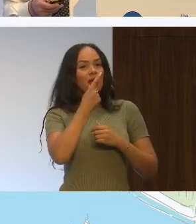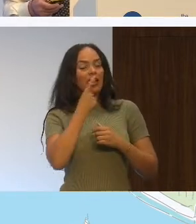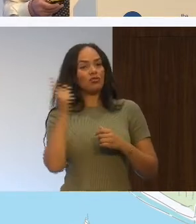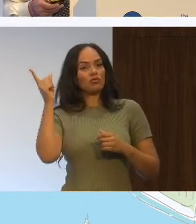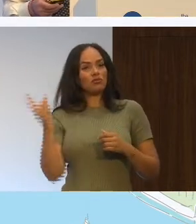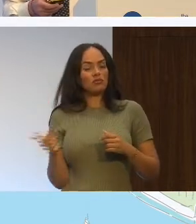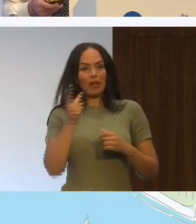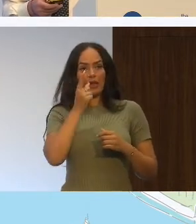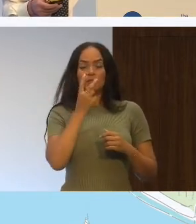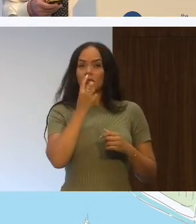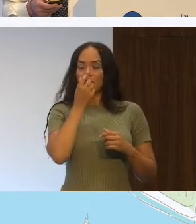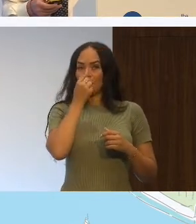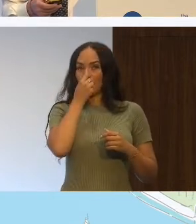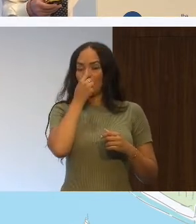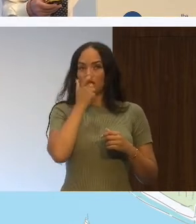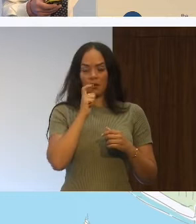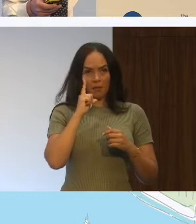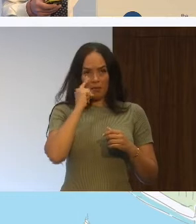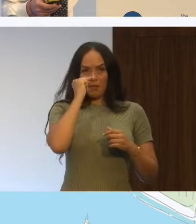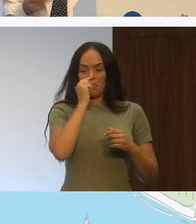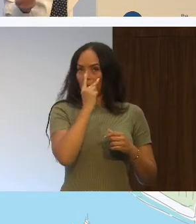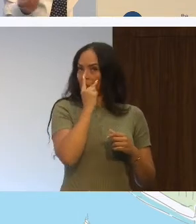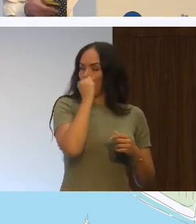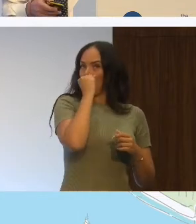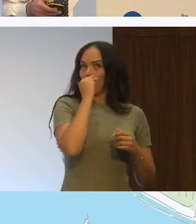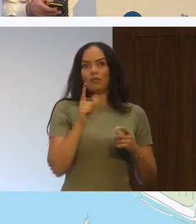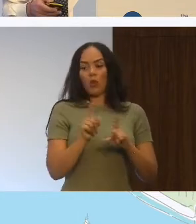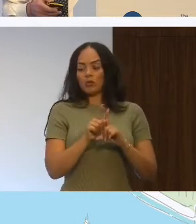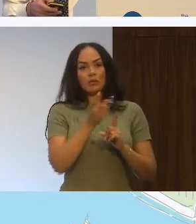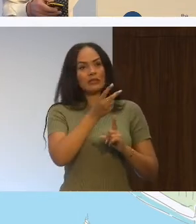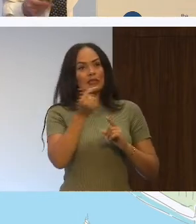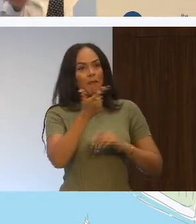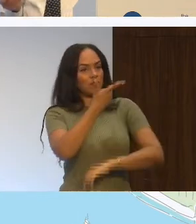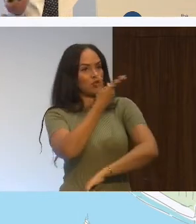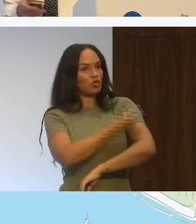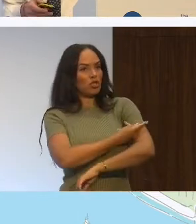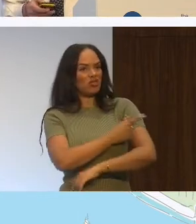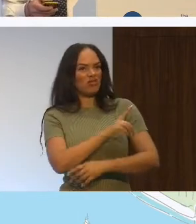And you can also take sumatriptan as a as an injection, a bit like an EpiPen.